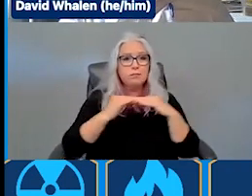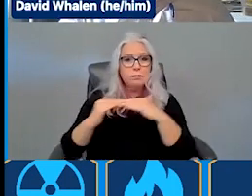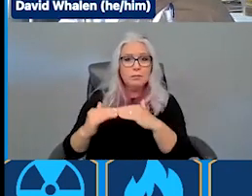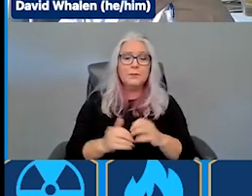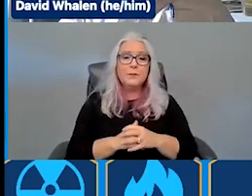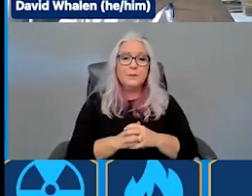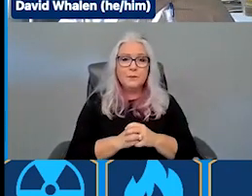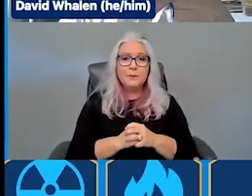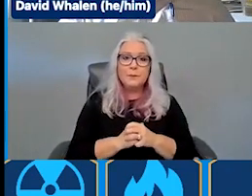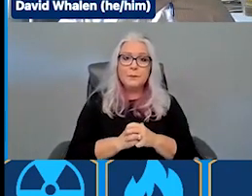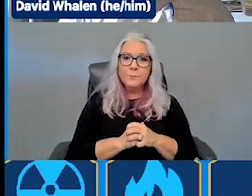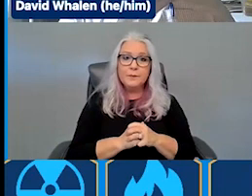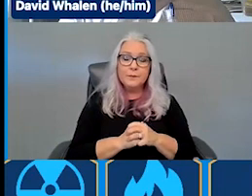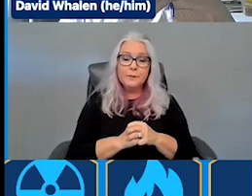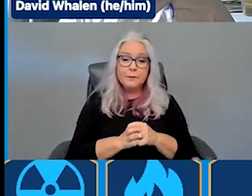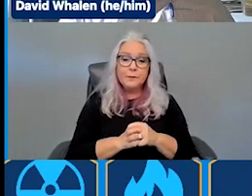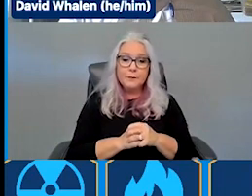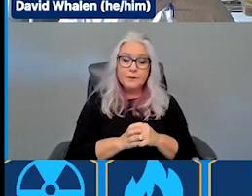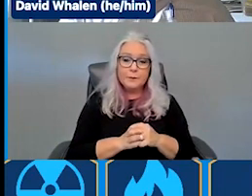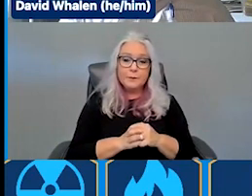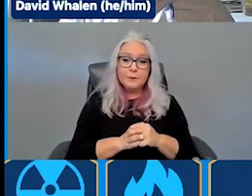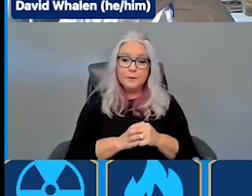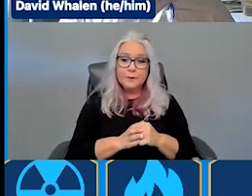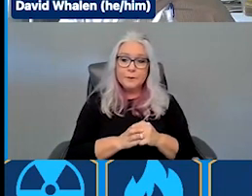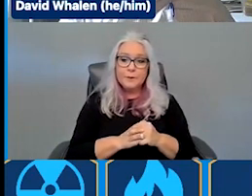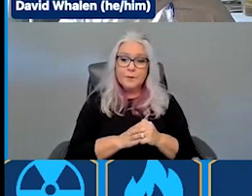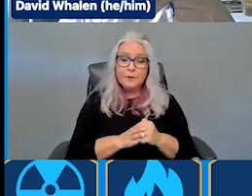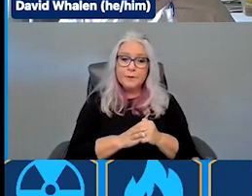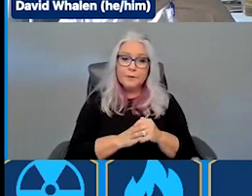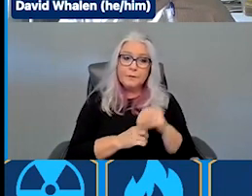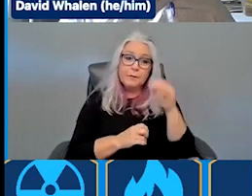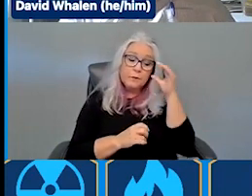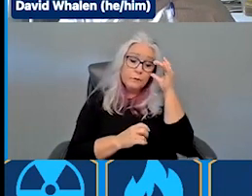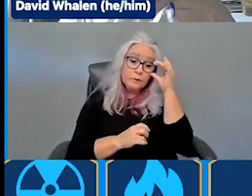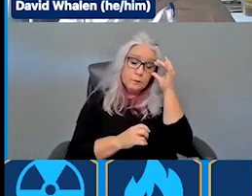And as Dave and others